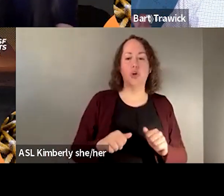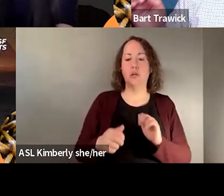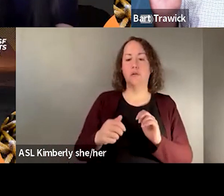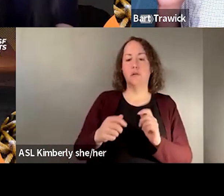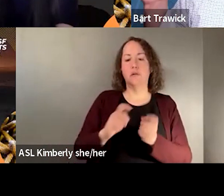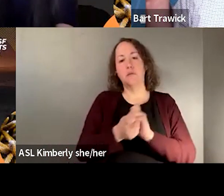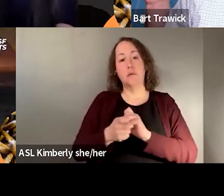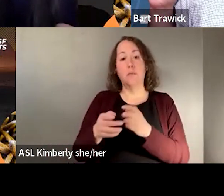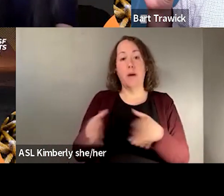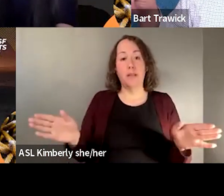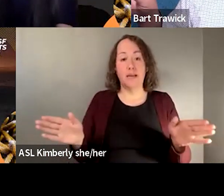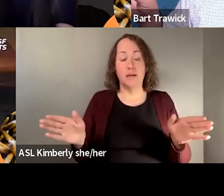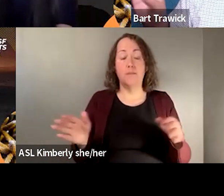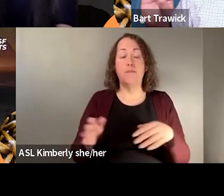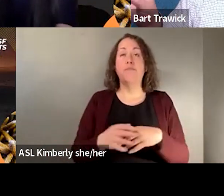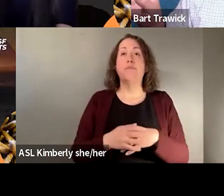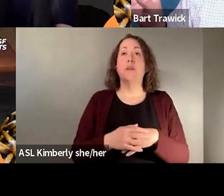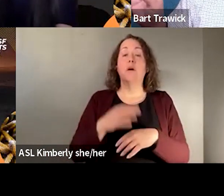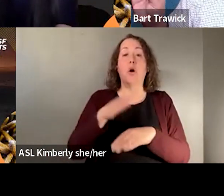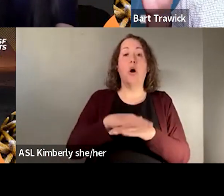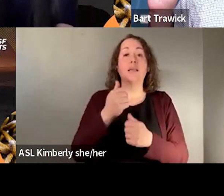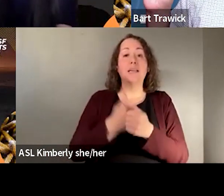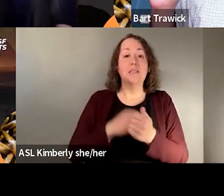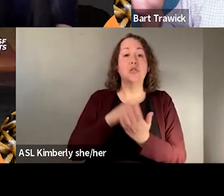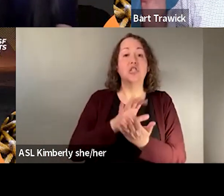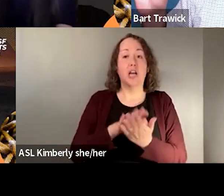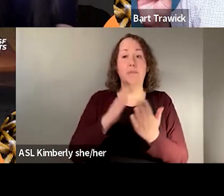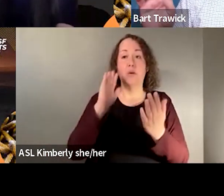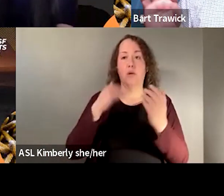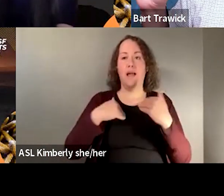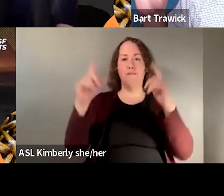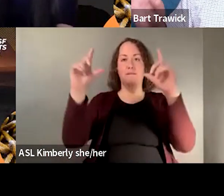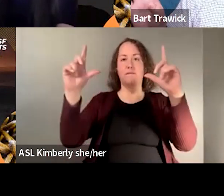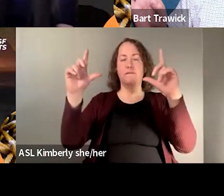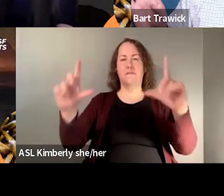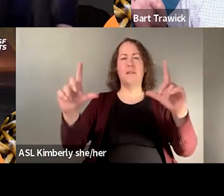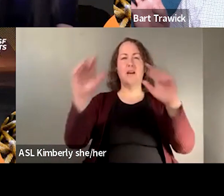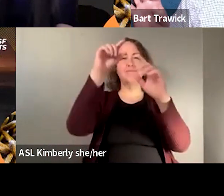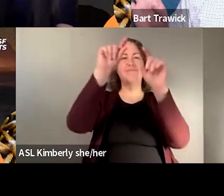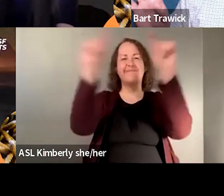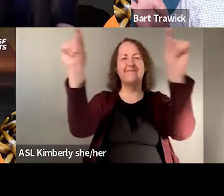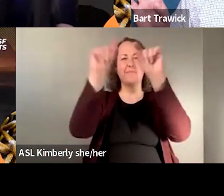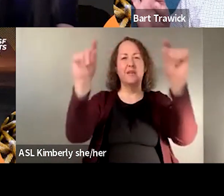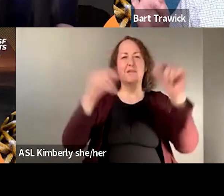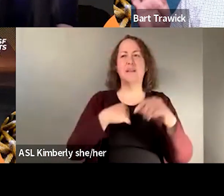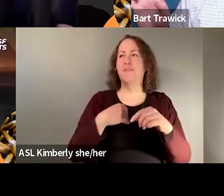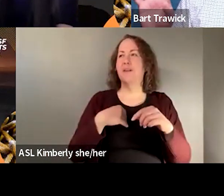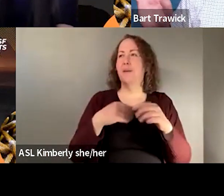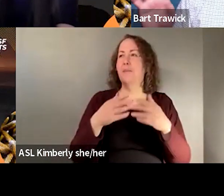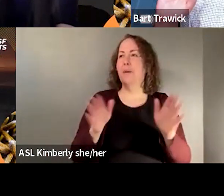at the top of each document, there would be "Make Public" and it's like a checkbox, I think, or a radio button or something.